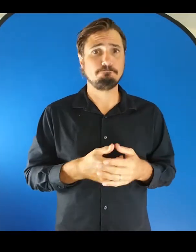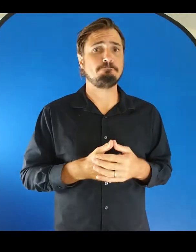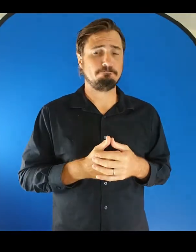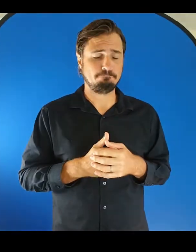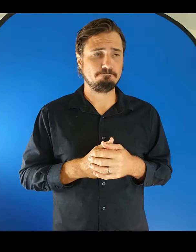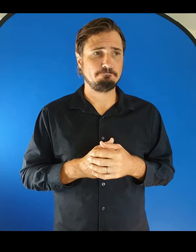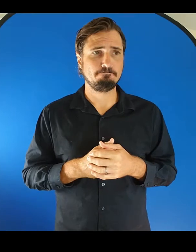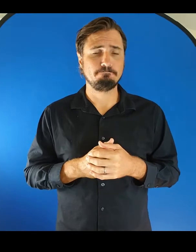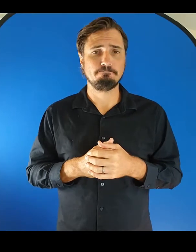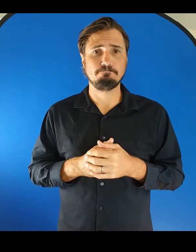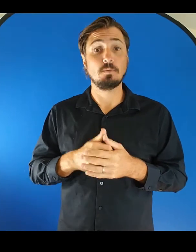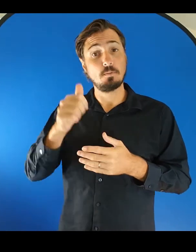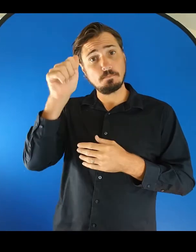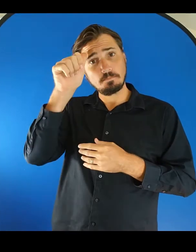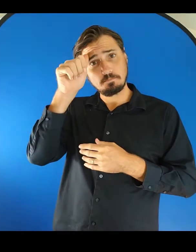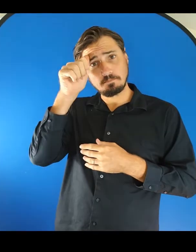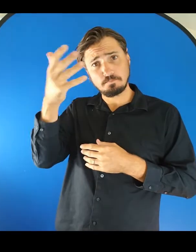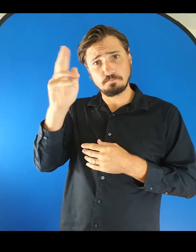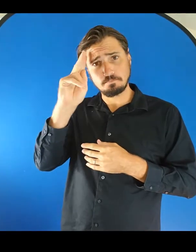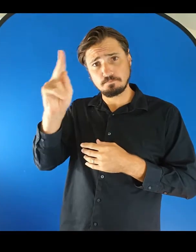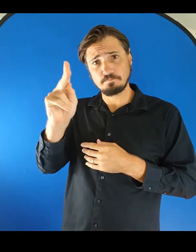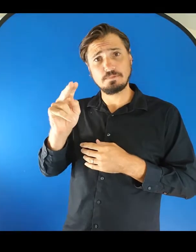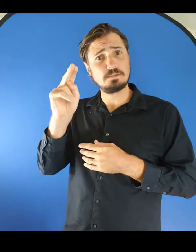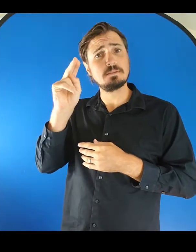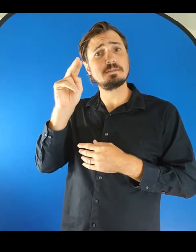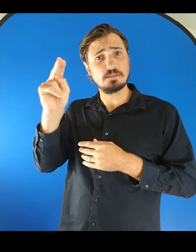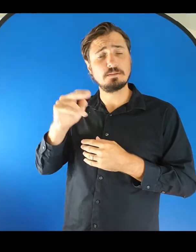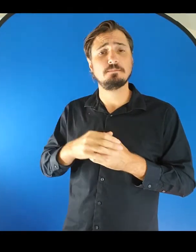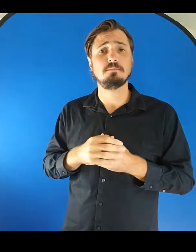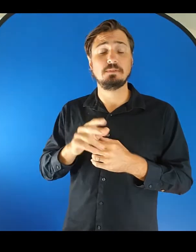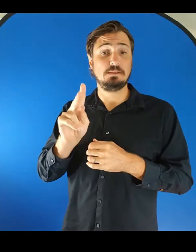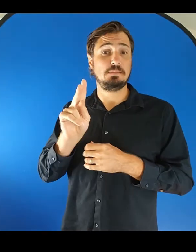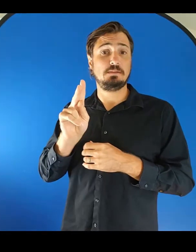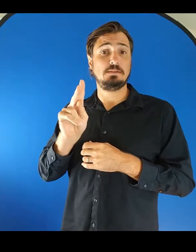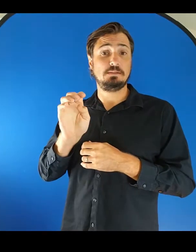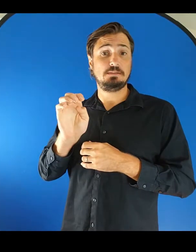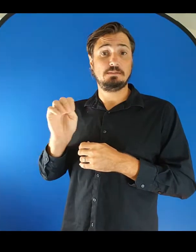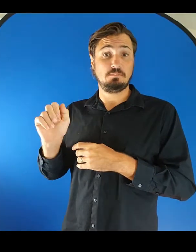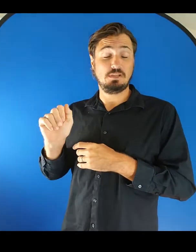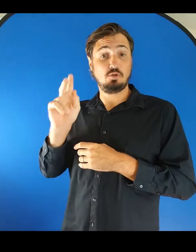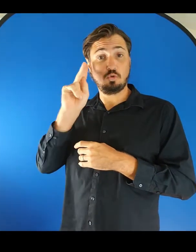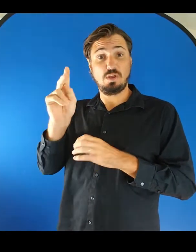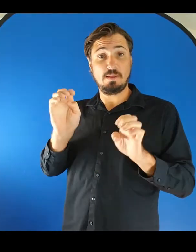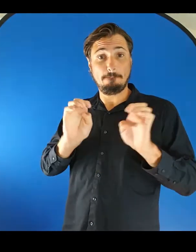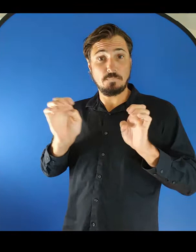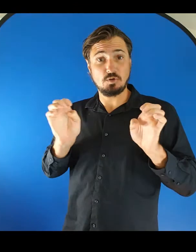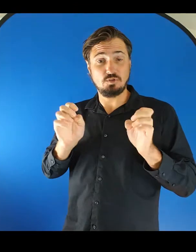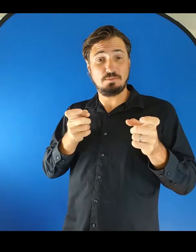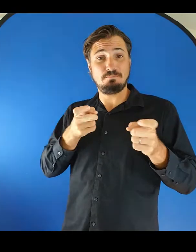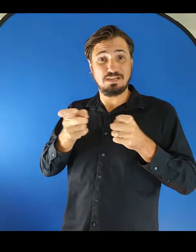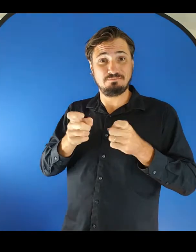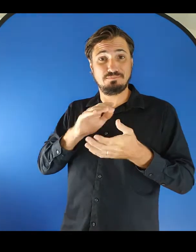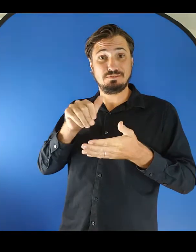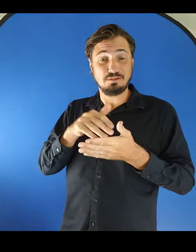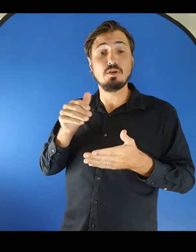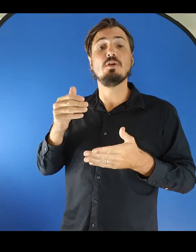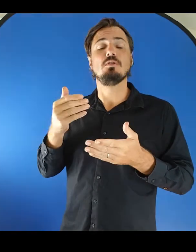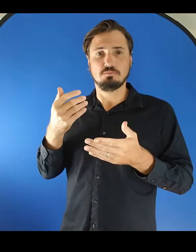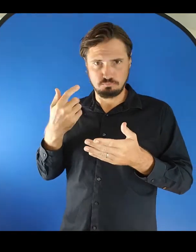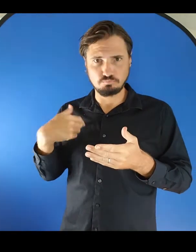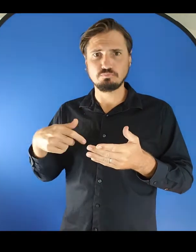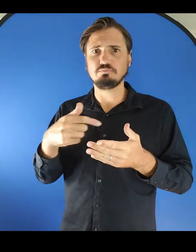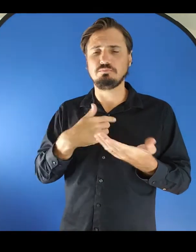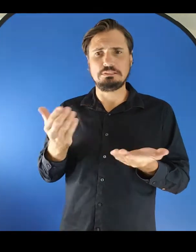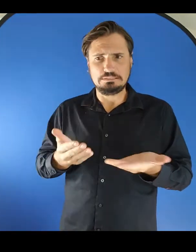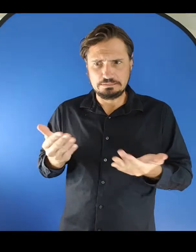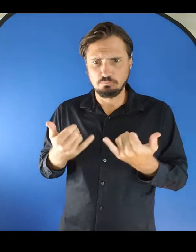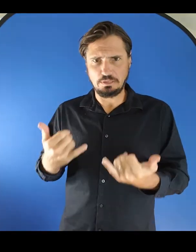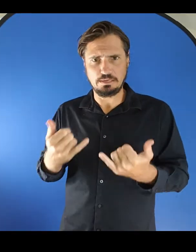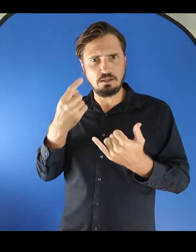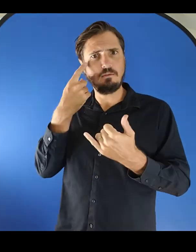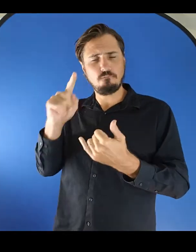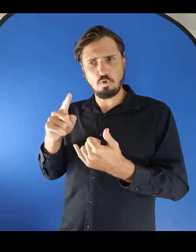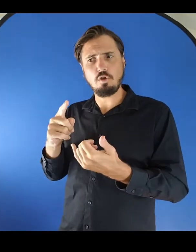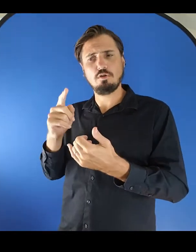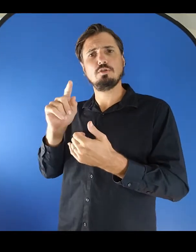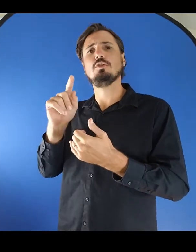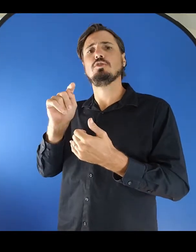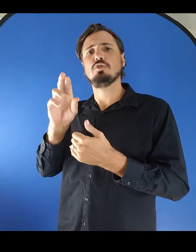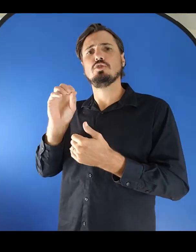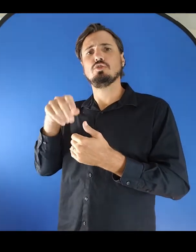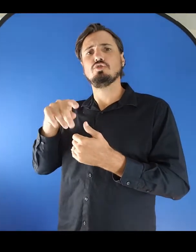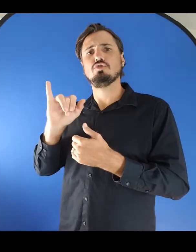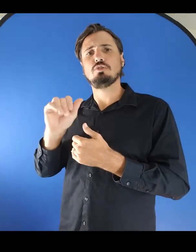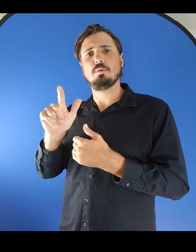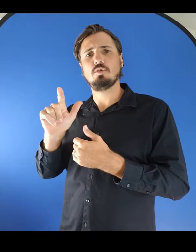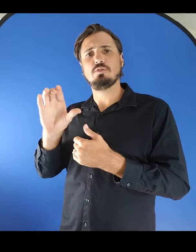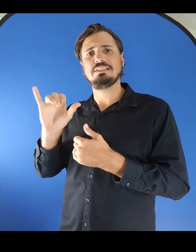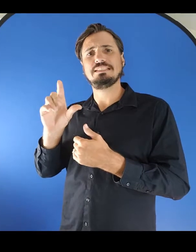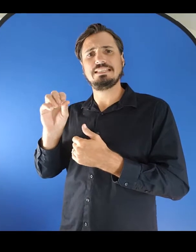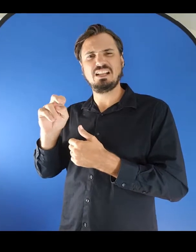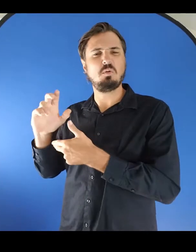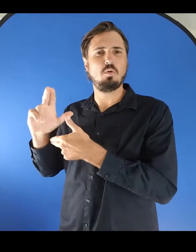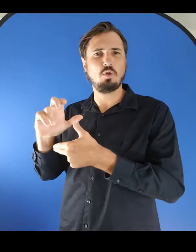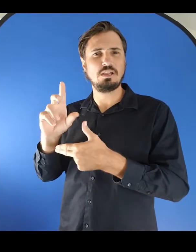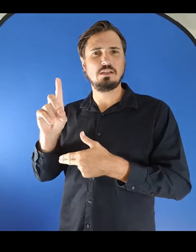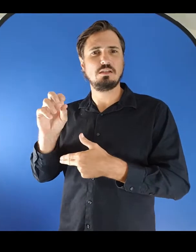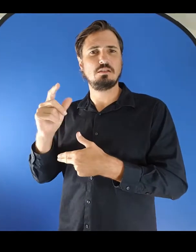Aloha Kaua‘i and Ni‘ihau. The KEMA Emergency Operations Center is activated in support of both incidents, Tropical Cyclone Douglas and the COVID-19 pandemic.